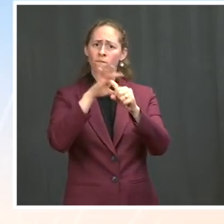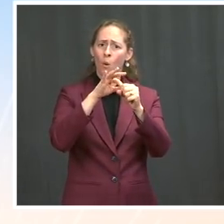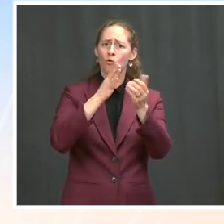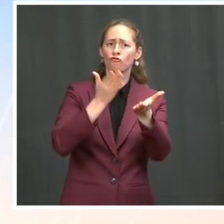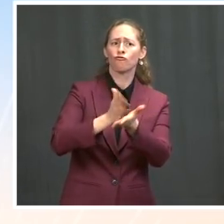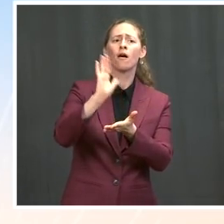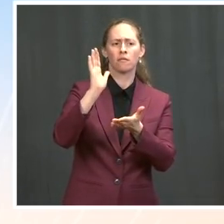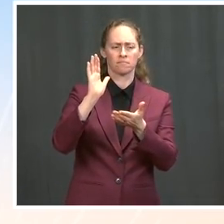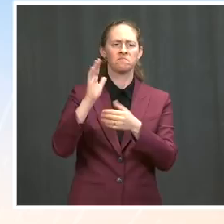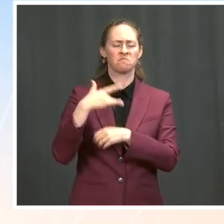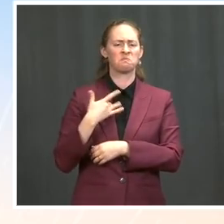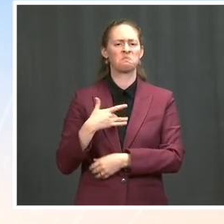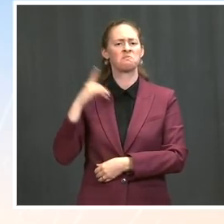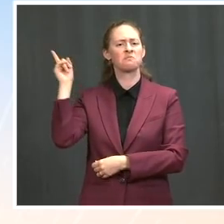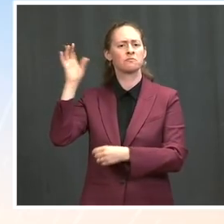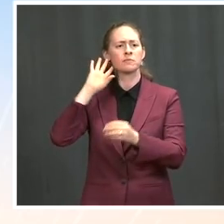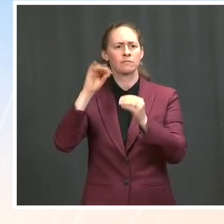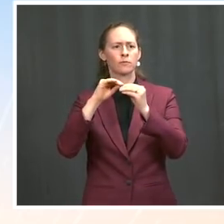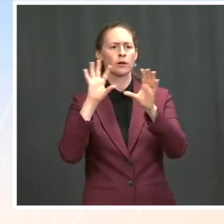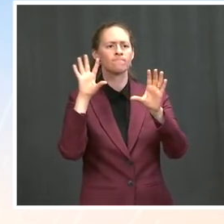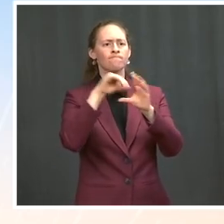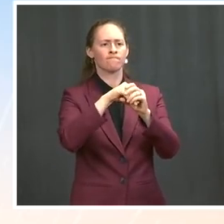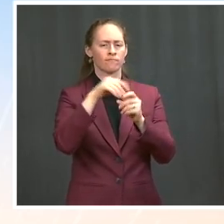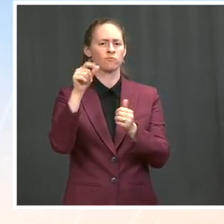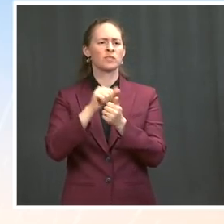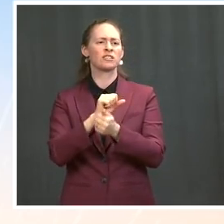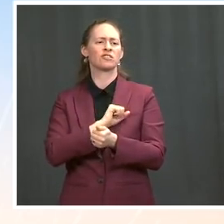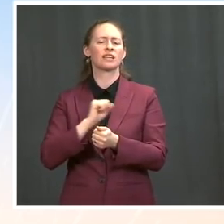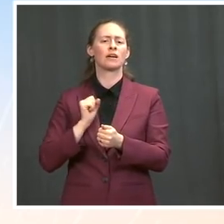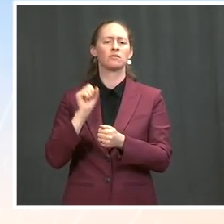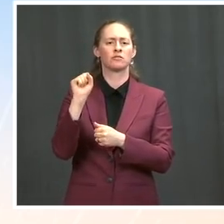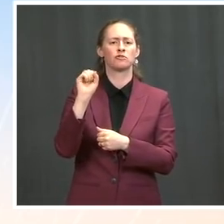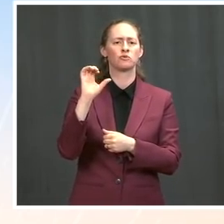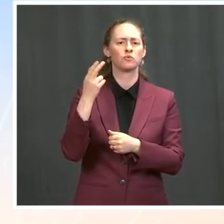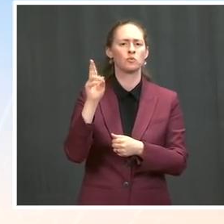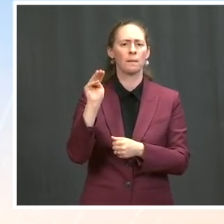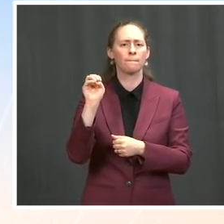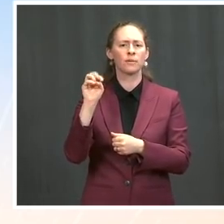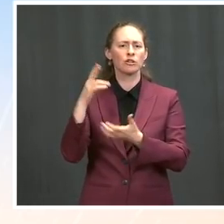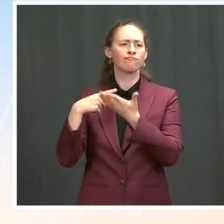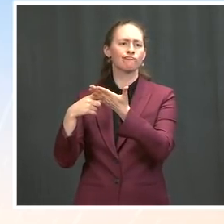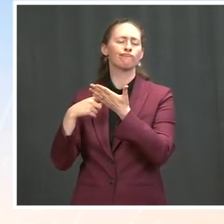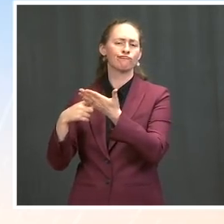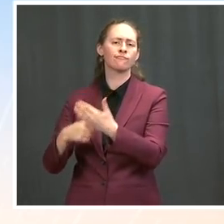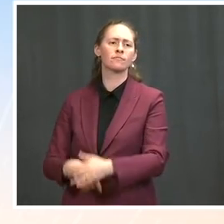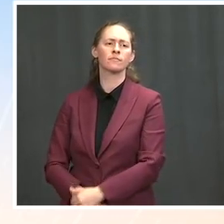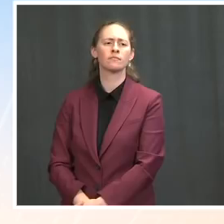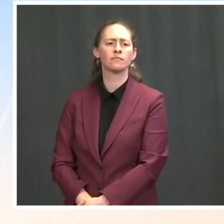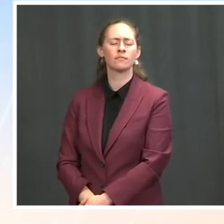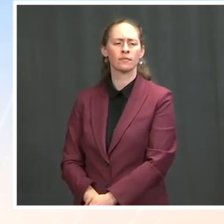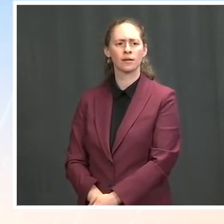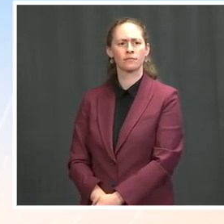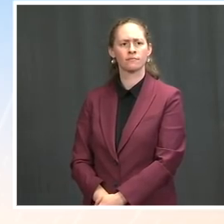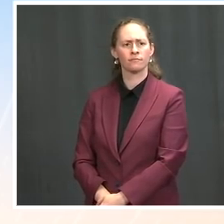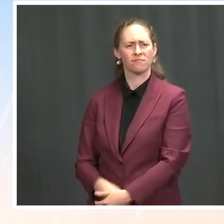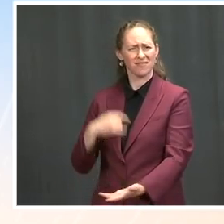and others on the path forward. The Press: When you talk about a conversation, does -- that means a conversation on the filibuster, I would think, because, like you said,